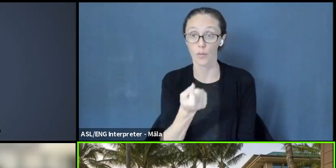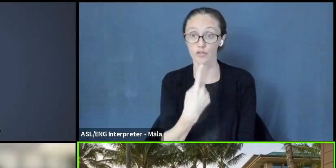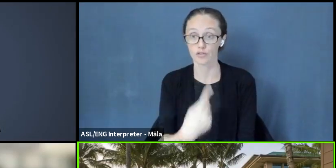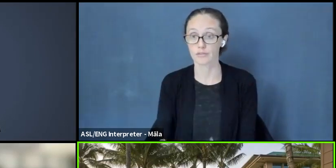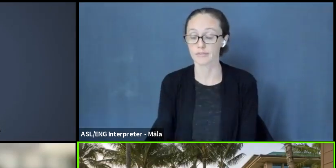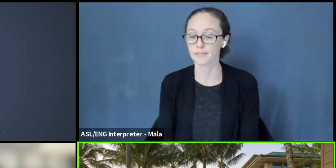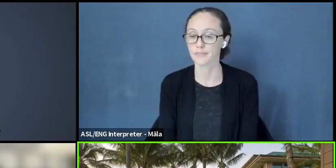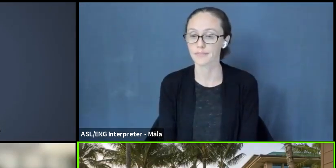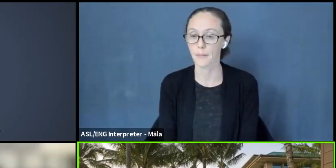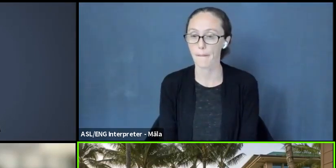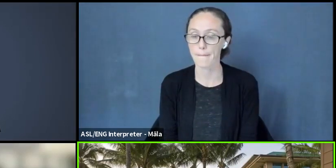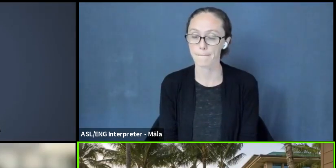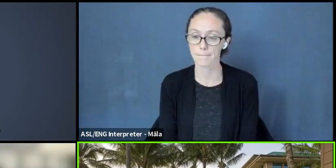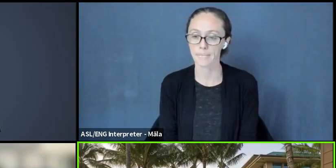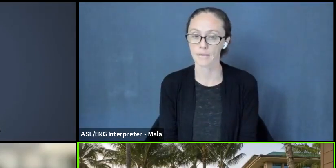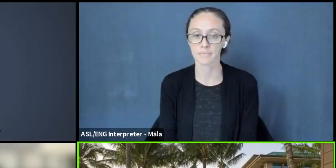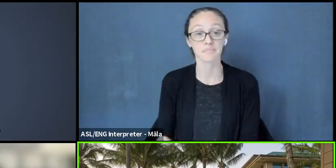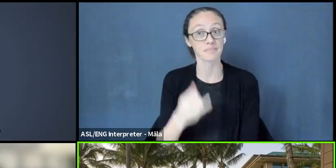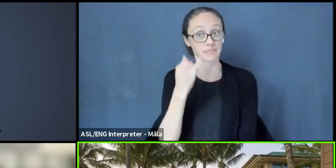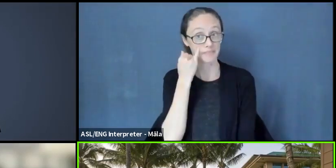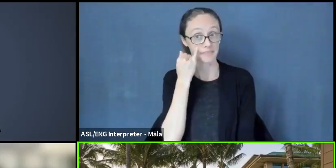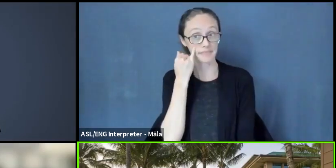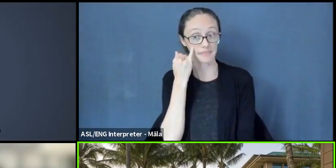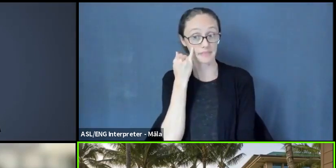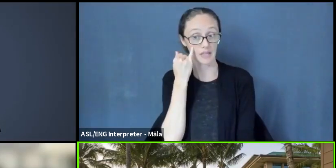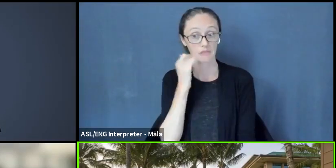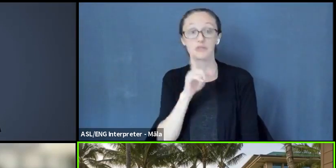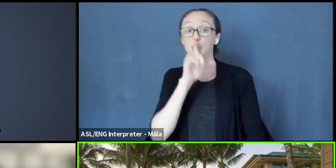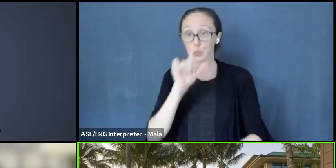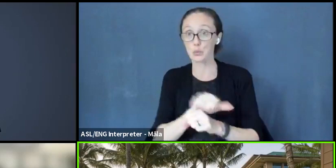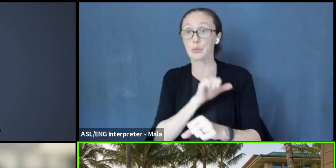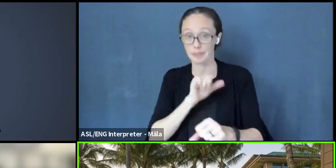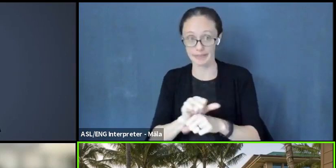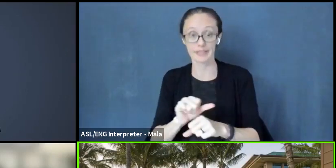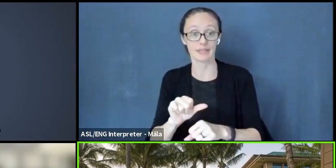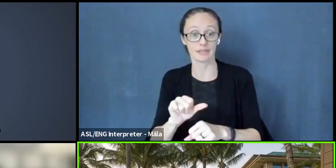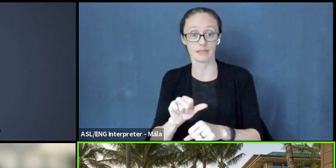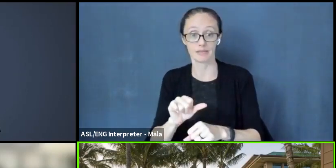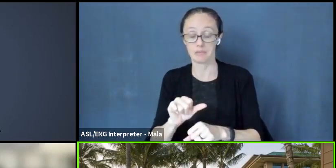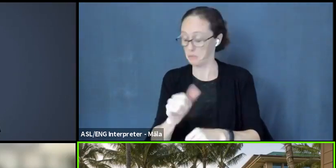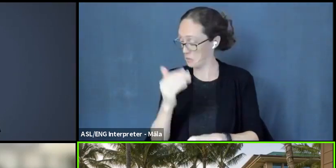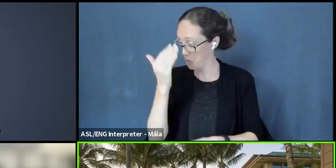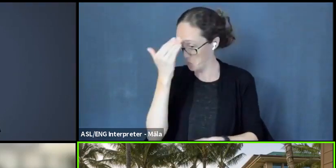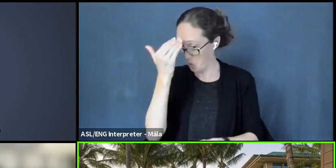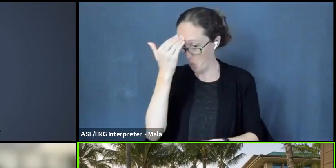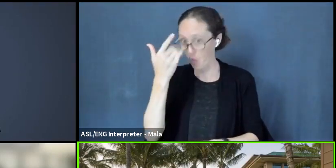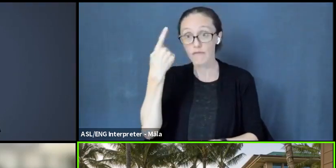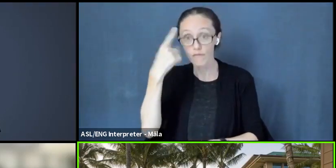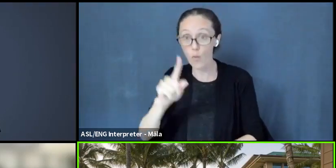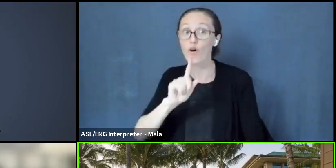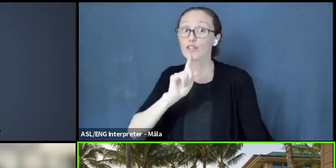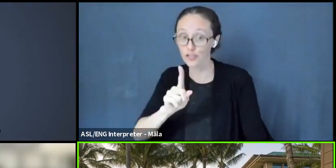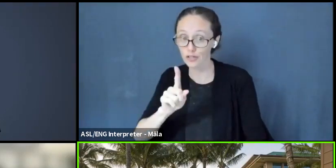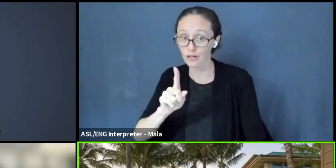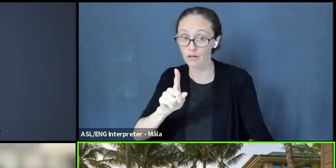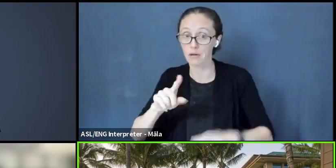If can you verify truly know that everyone is fully vaccinated.